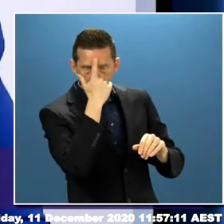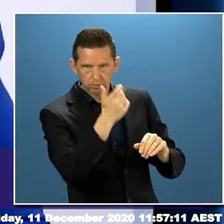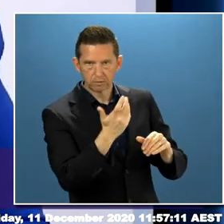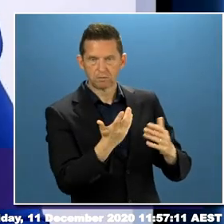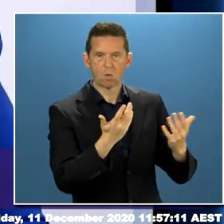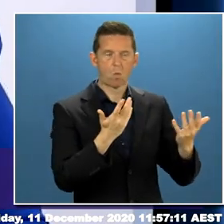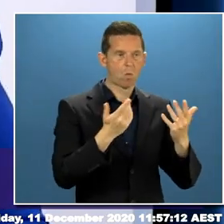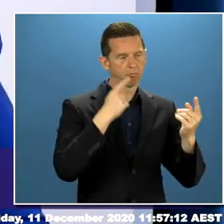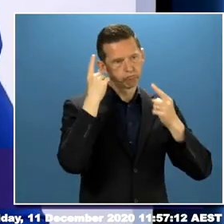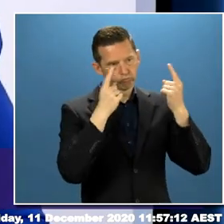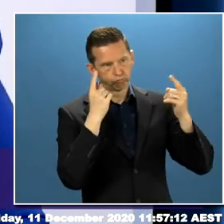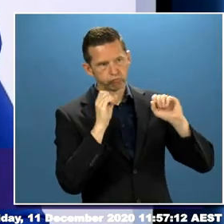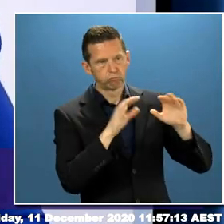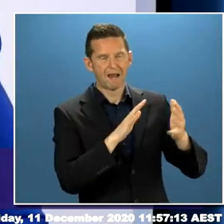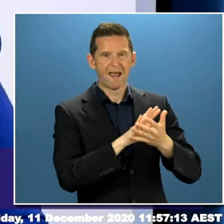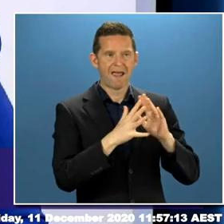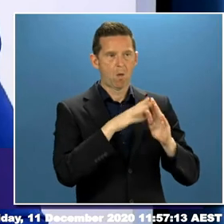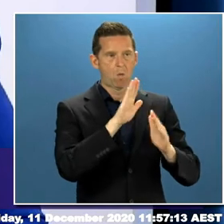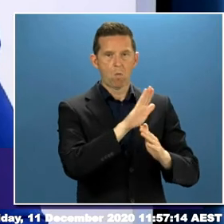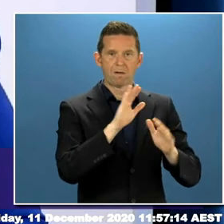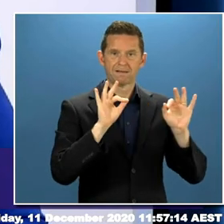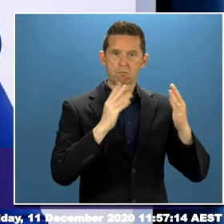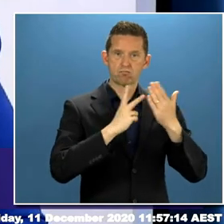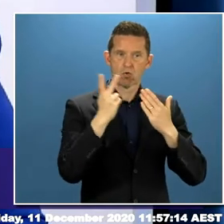about programs that might be implemented.